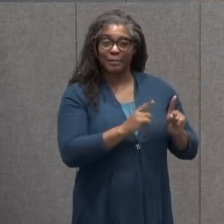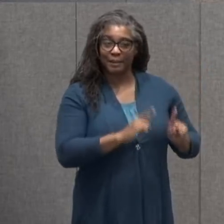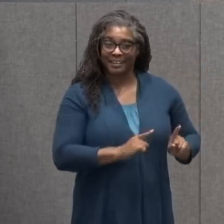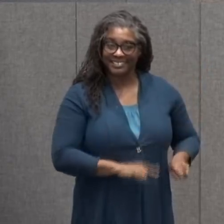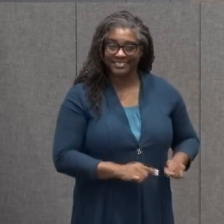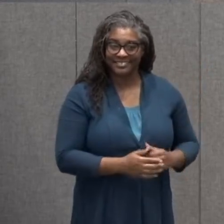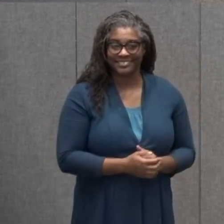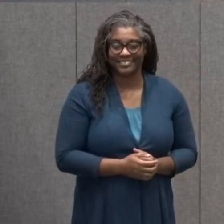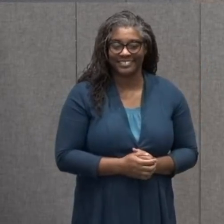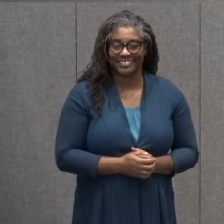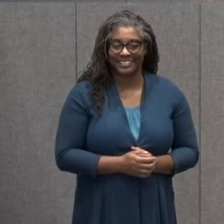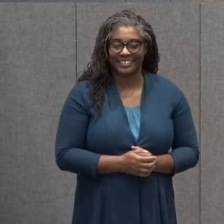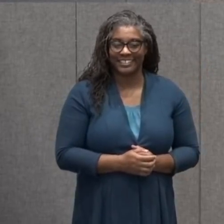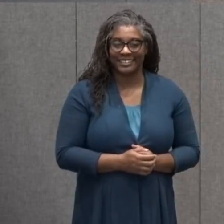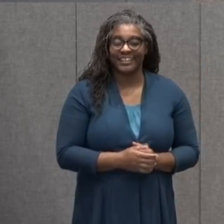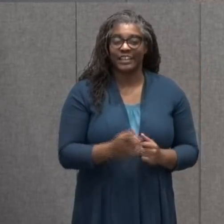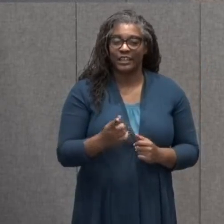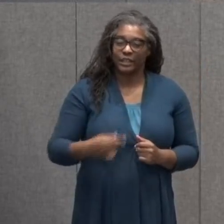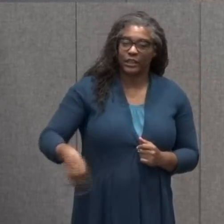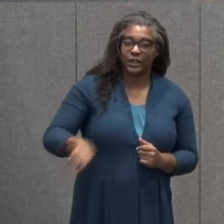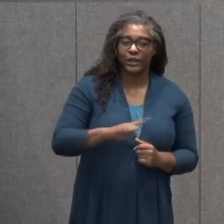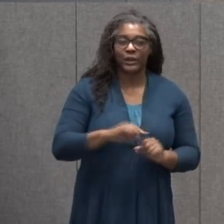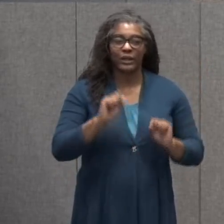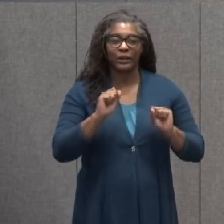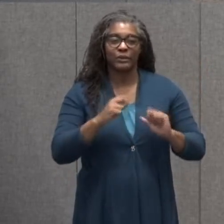something that's interesting to us, like the weather.